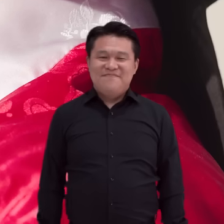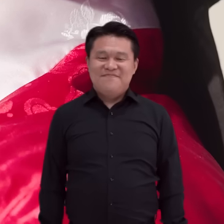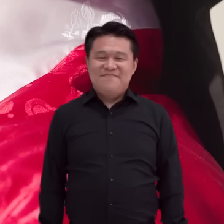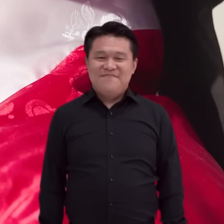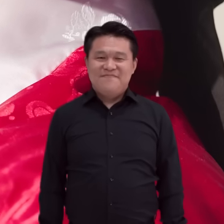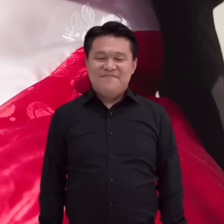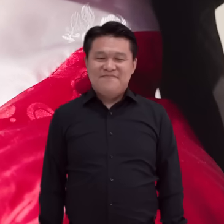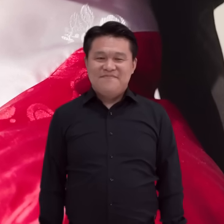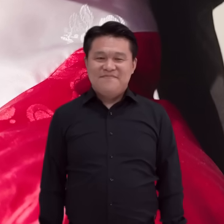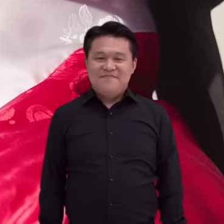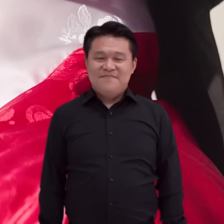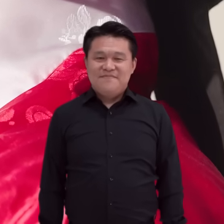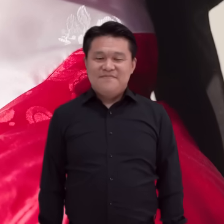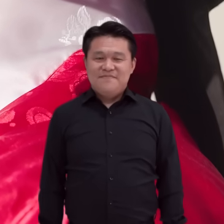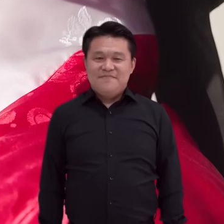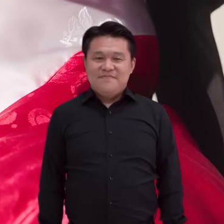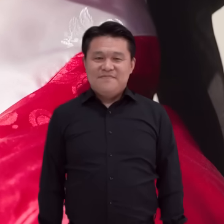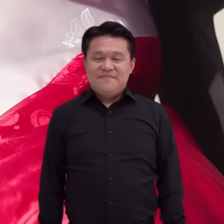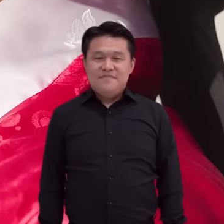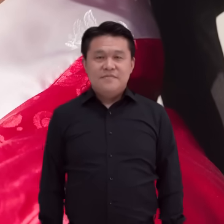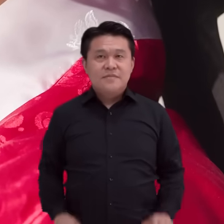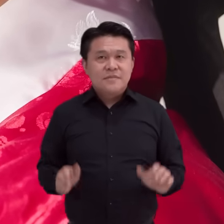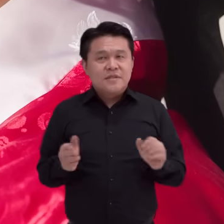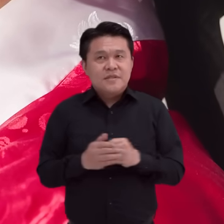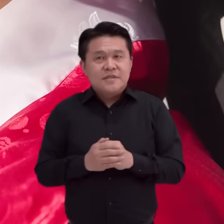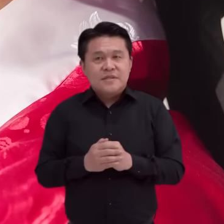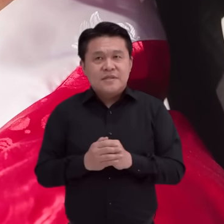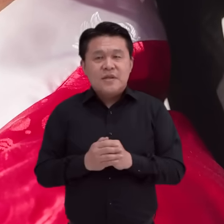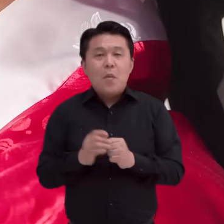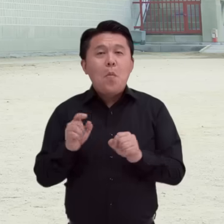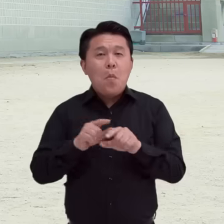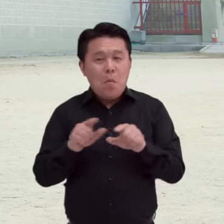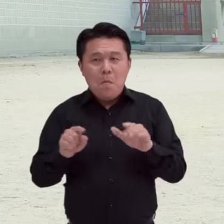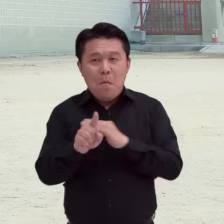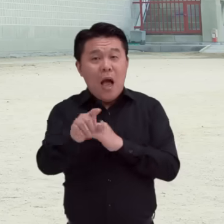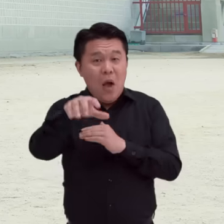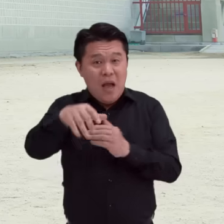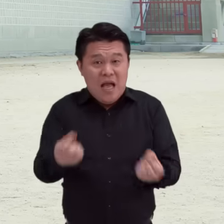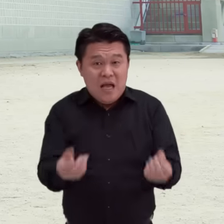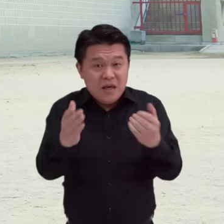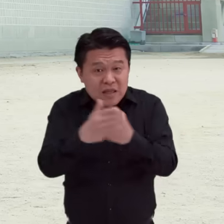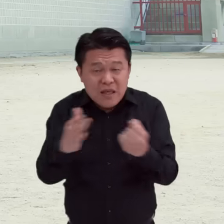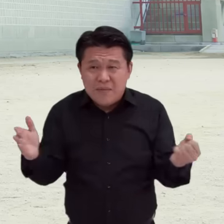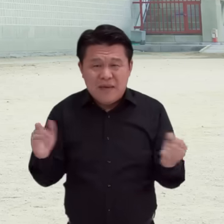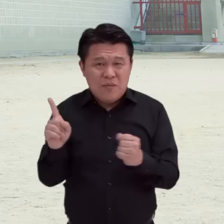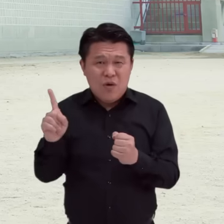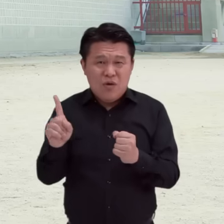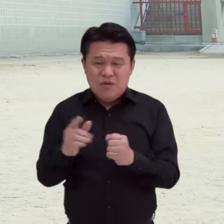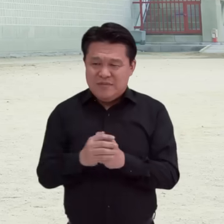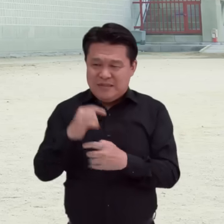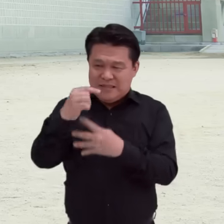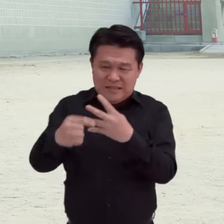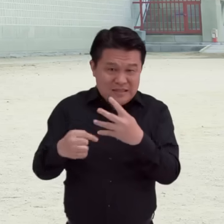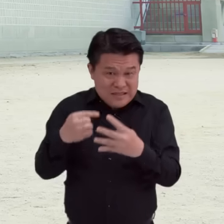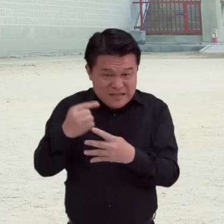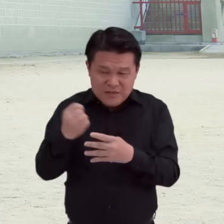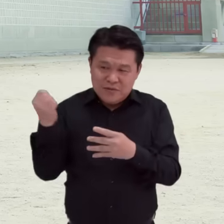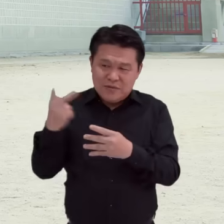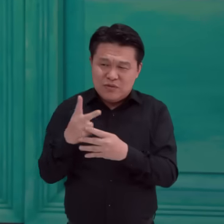Q. Any difficult moments on the job? Since the event is always held outdoors, the weather is always a key issue.